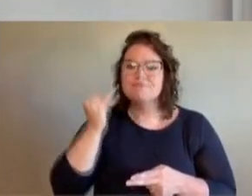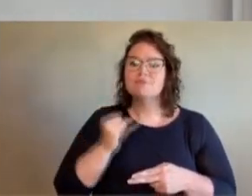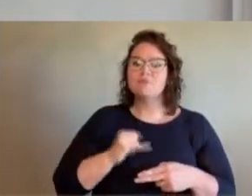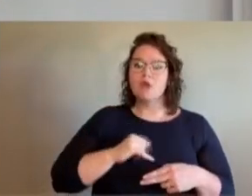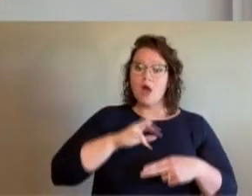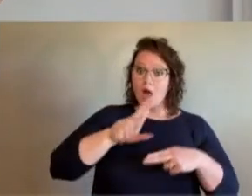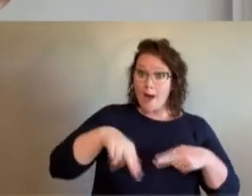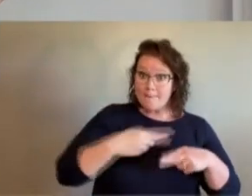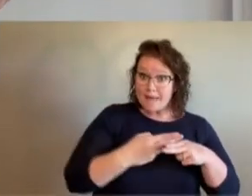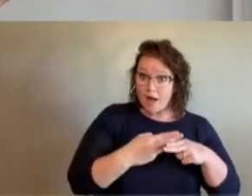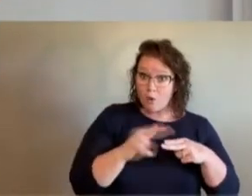njoyed